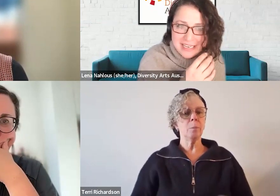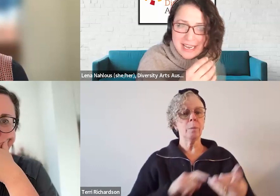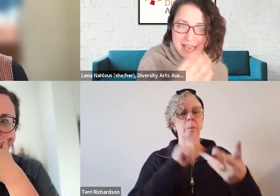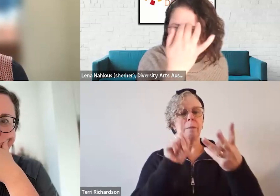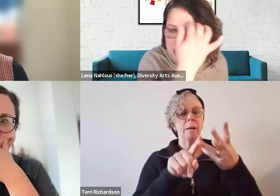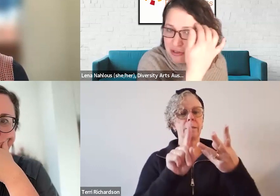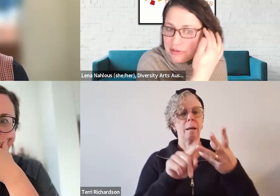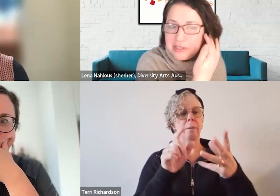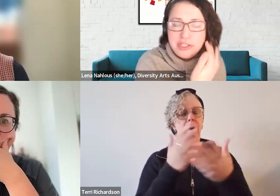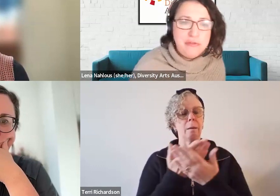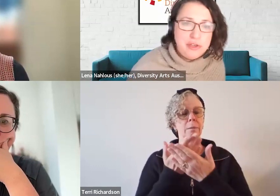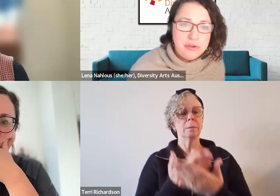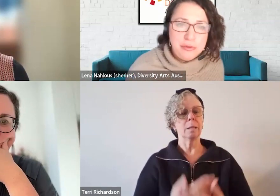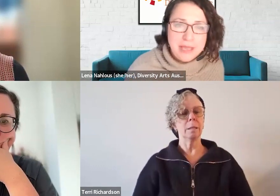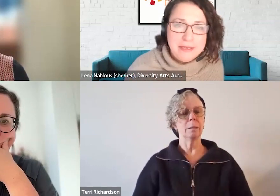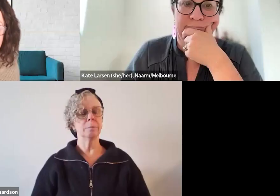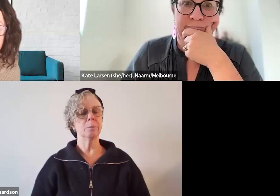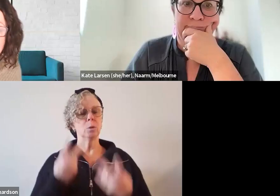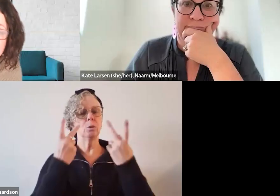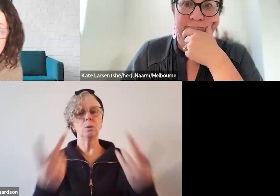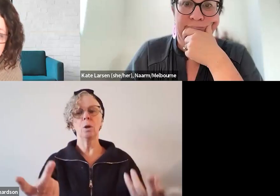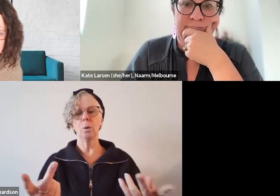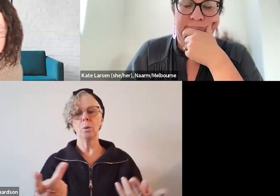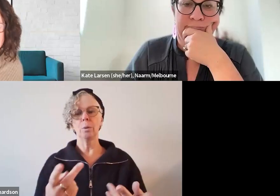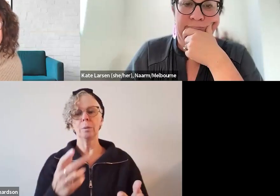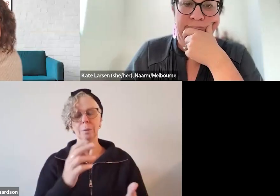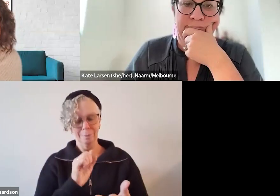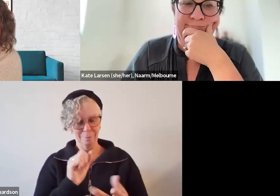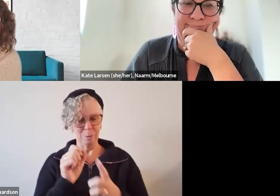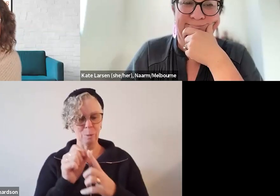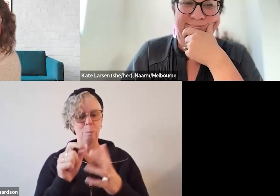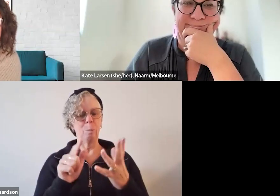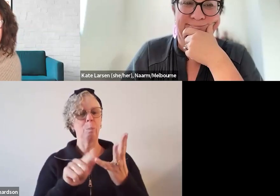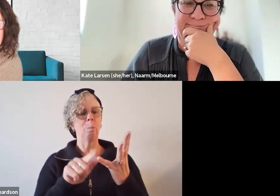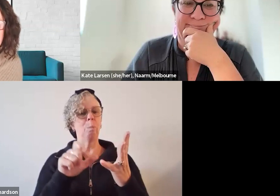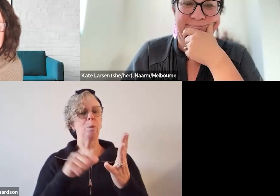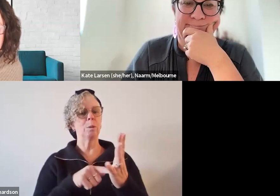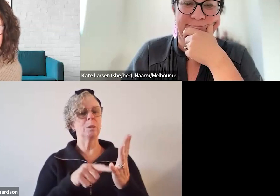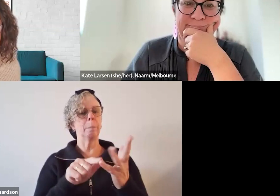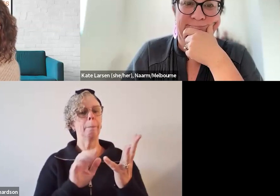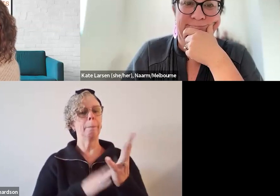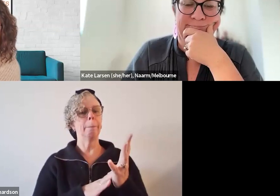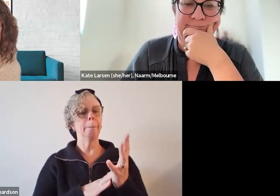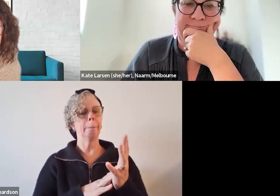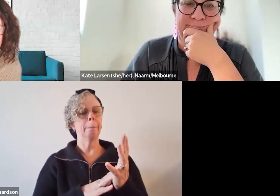for you and this time it is Punctum, a small arts company in Castlemaine in Victoria.